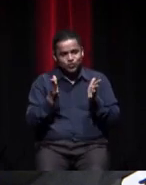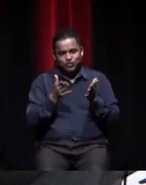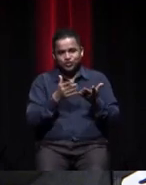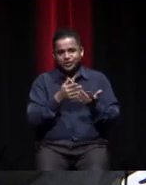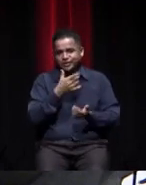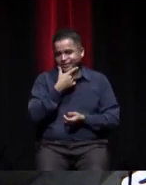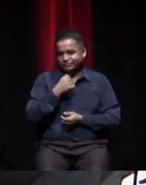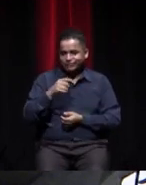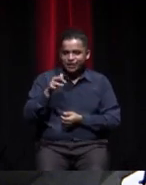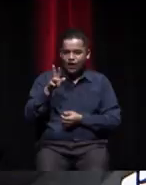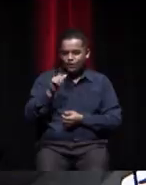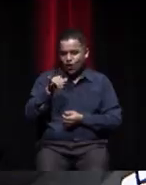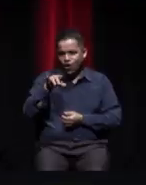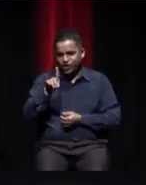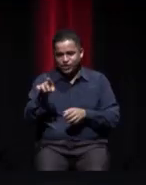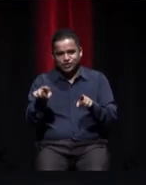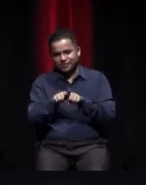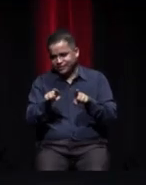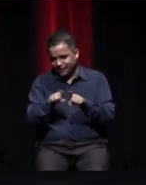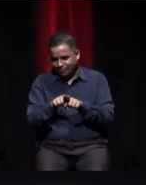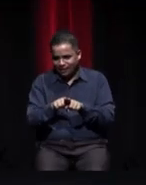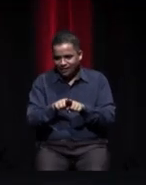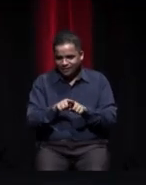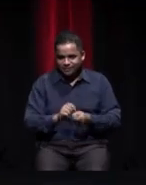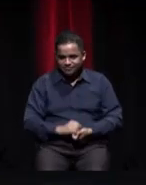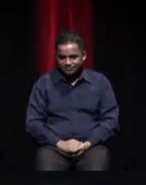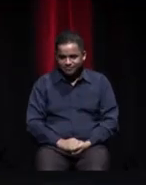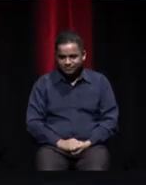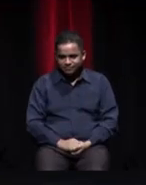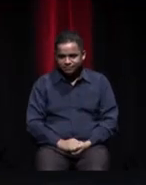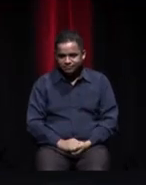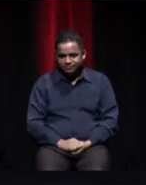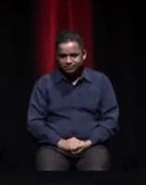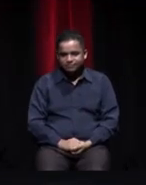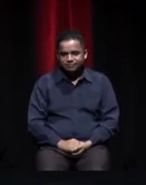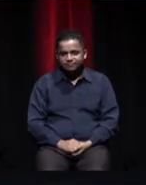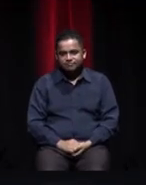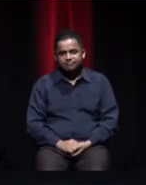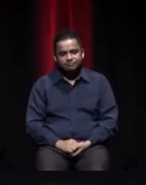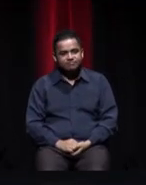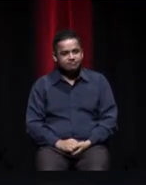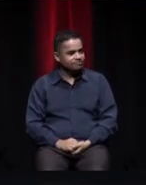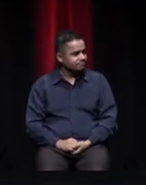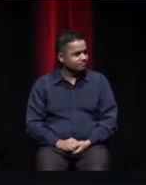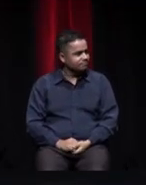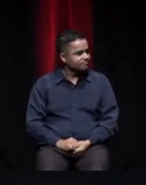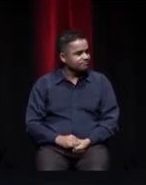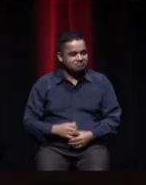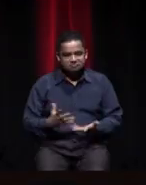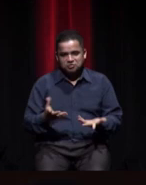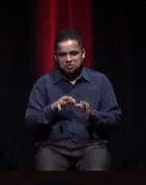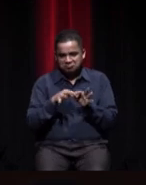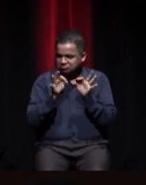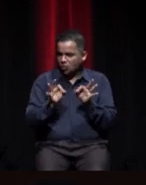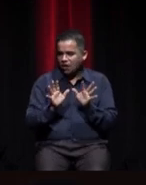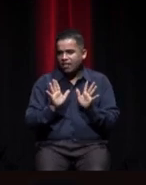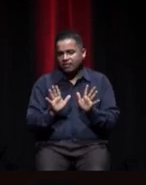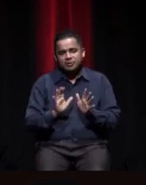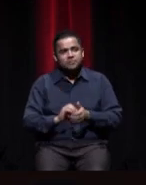But it can be reproduced without there being a mass, a real, concrete mass of population